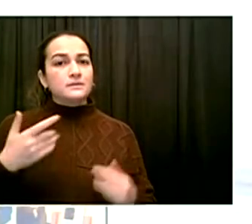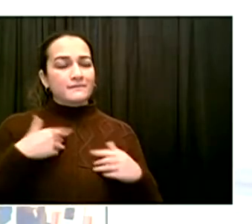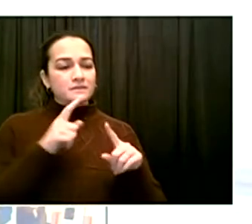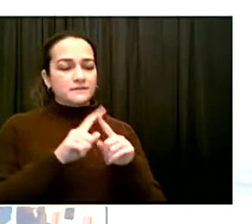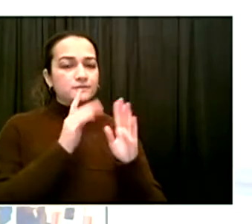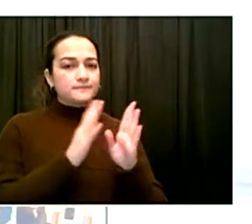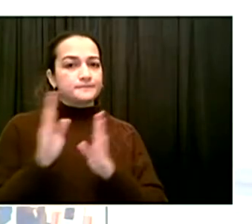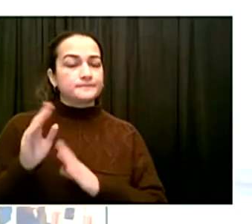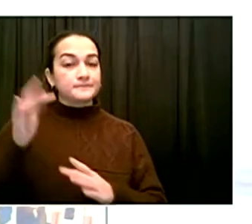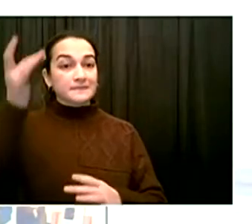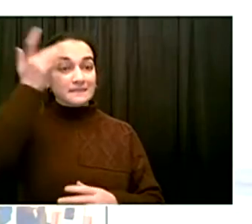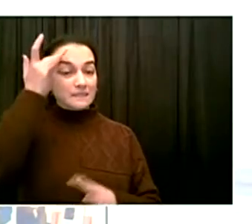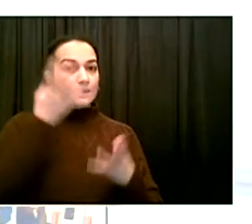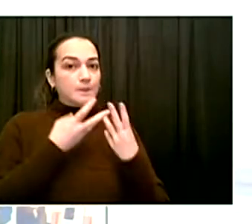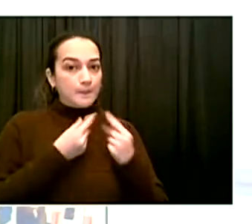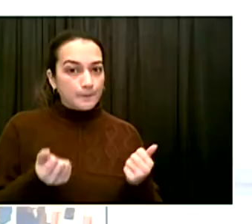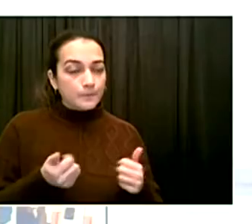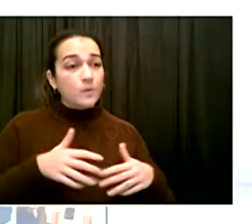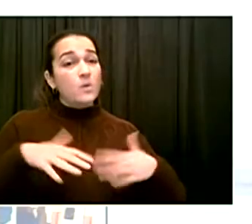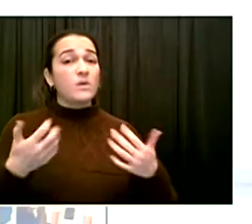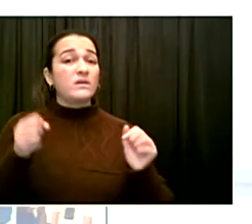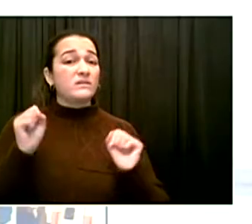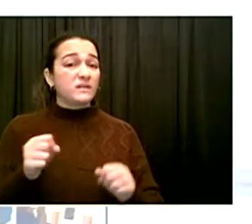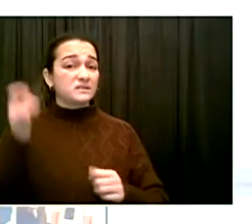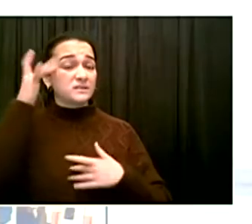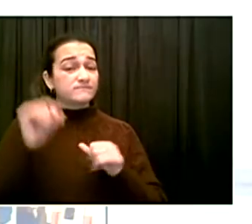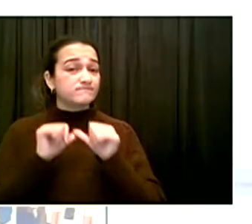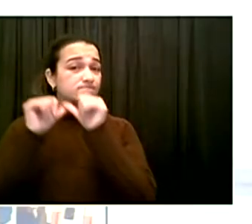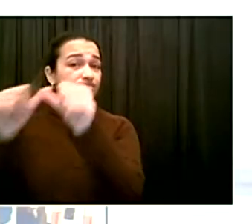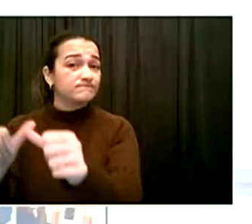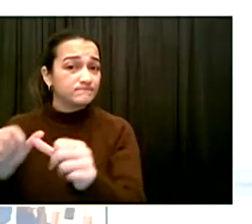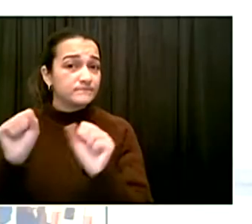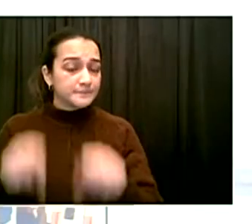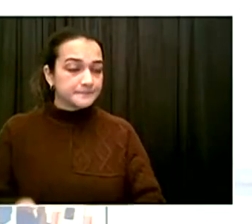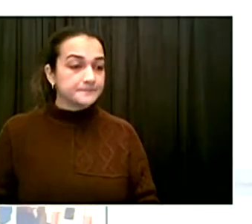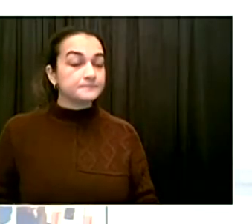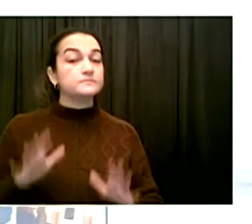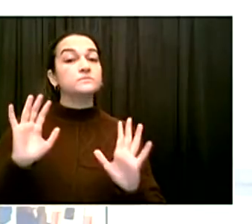AND WE THINK OF THE LINKS BETWEEN THEM. WHEN IT COMES TO EXPOSURE TURNING INTO INFECTION, OMICRON HAS PROVED TO BE THE FASTEST,